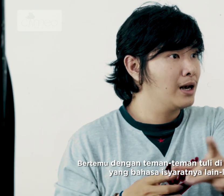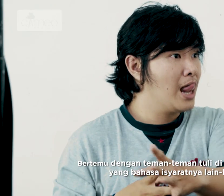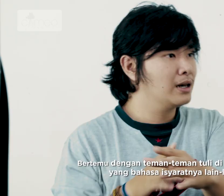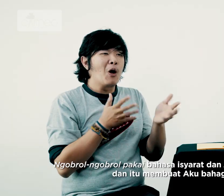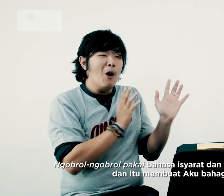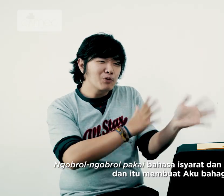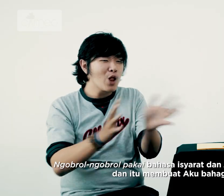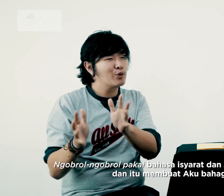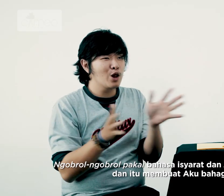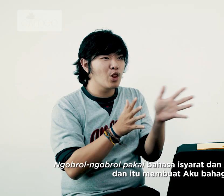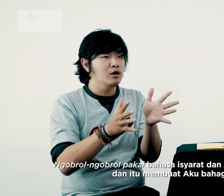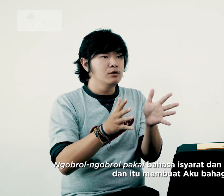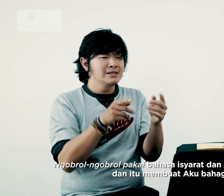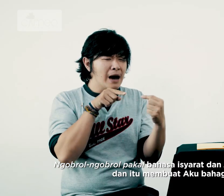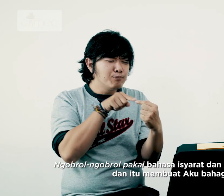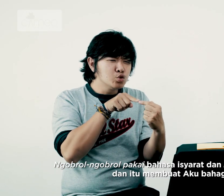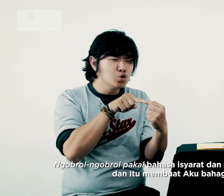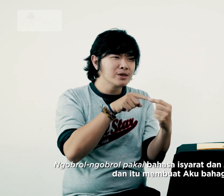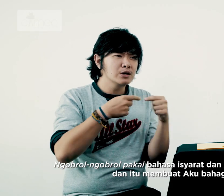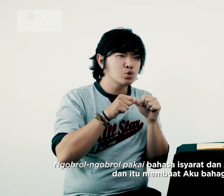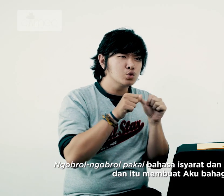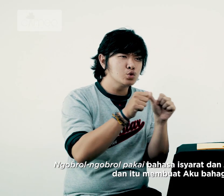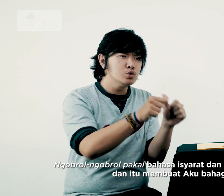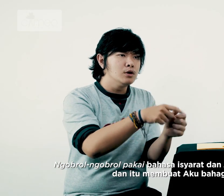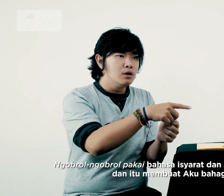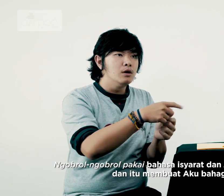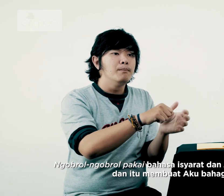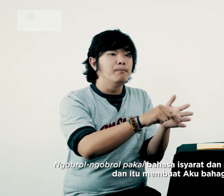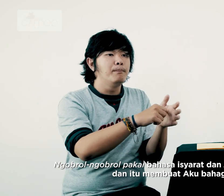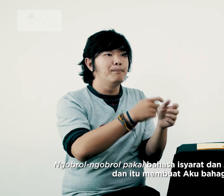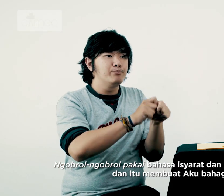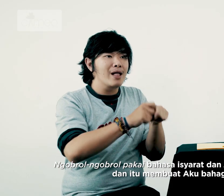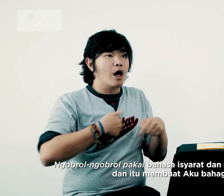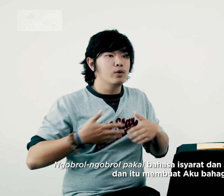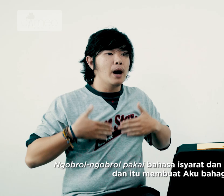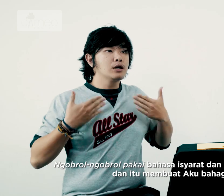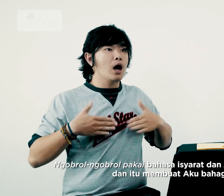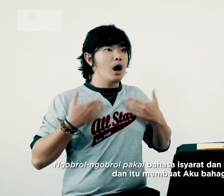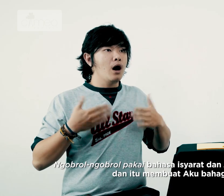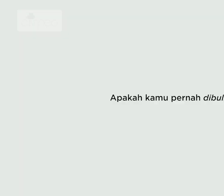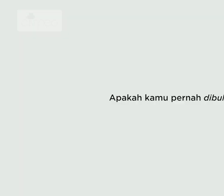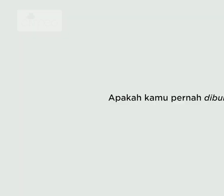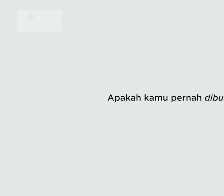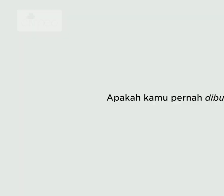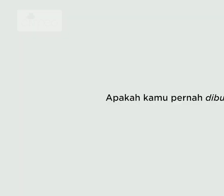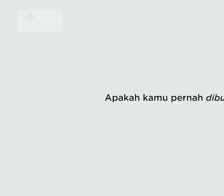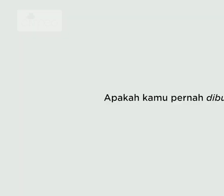We talked with sign language and we understood, and it made me happy. (Have you been bullied?)